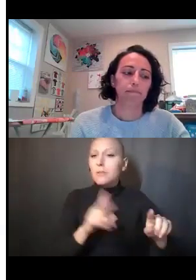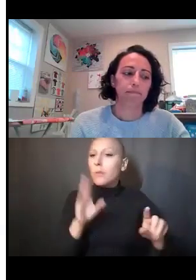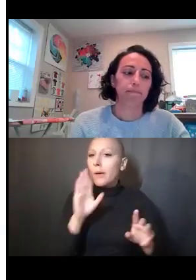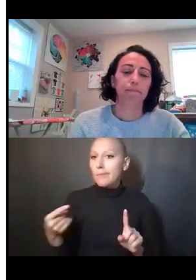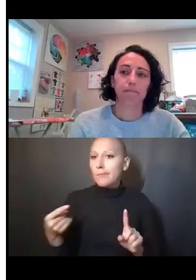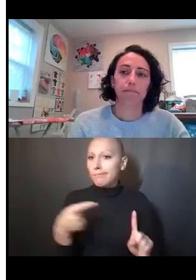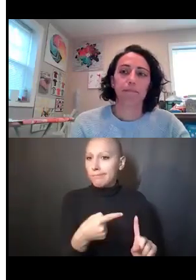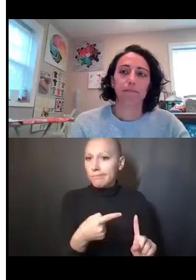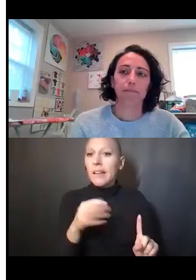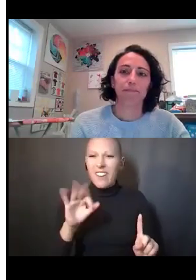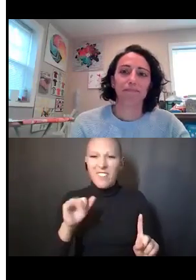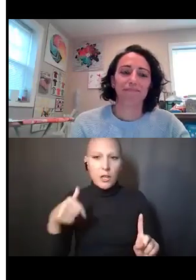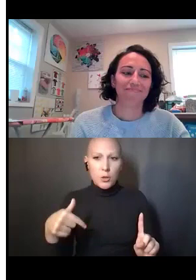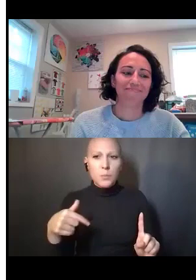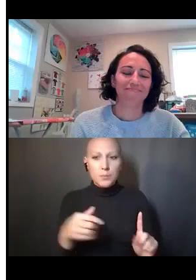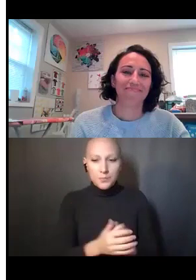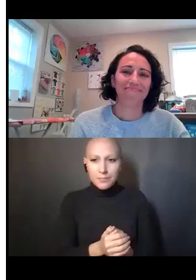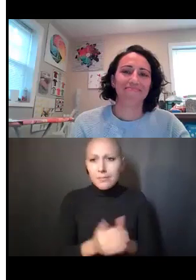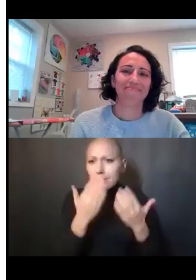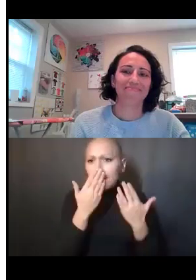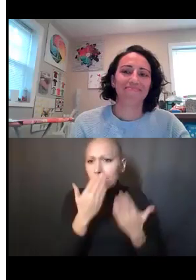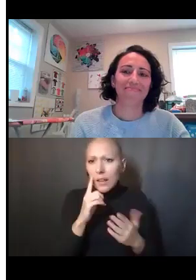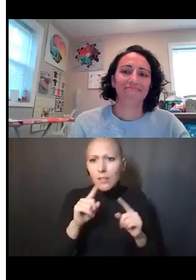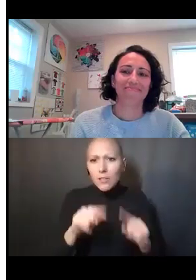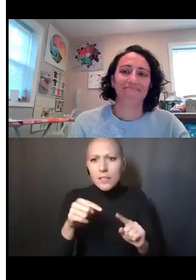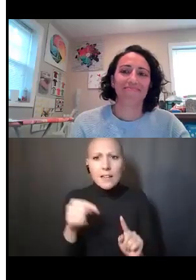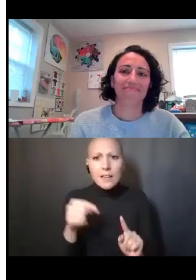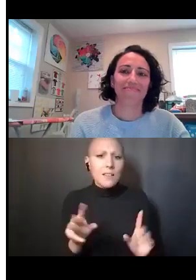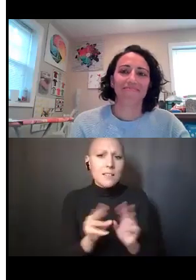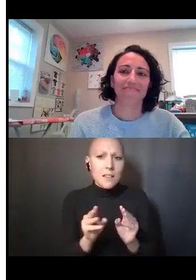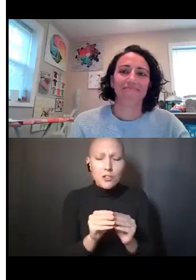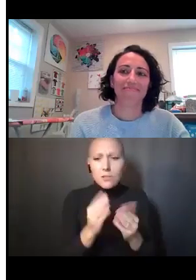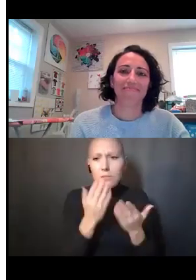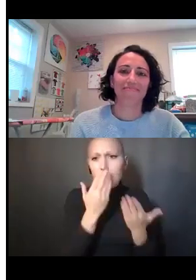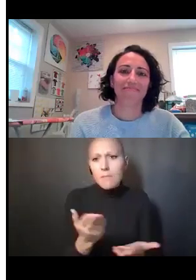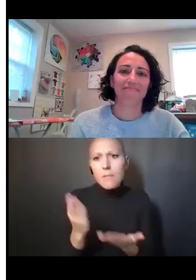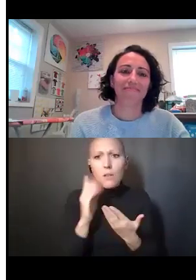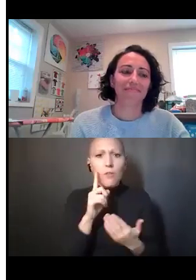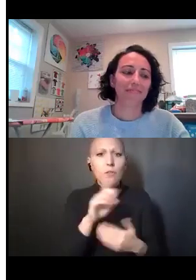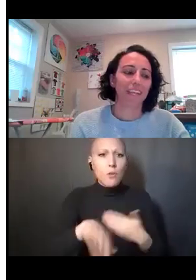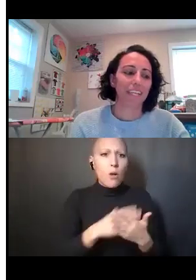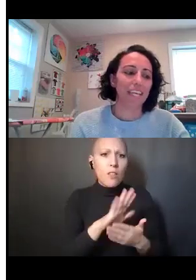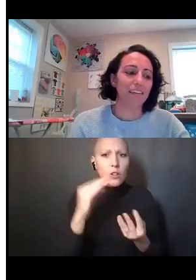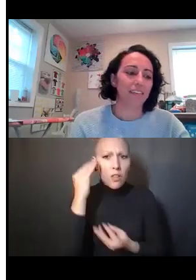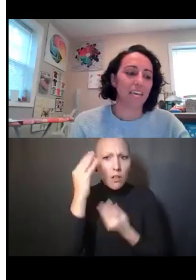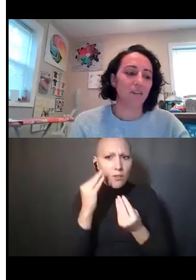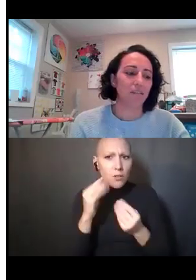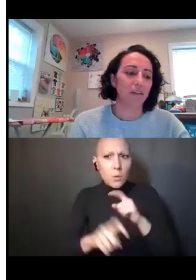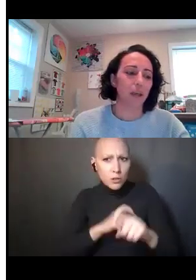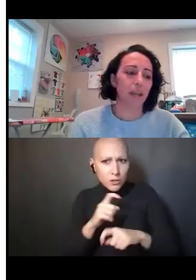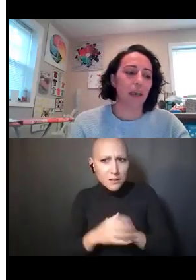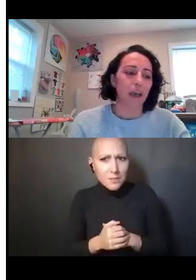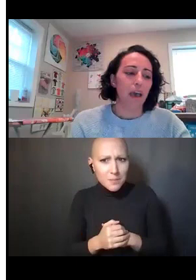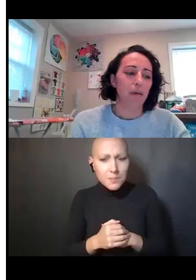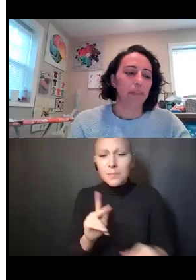And thank you for attending the session and thank you for all of your thoughtful questions. Kristin Ta: Yes, thank you everyone.